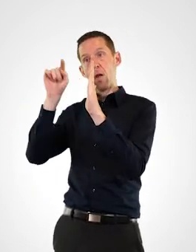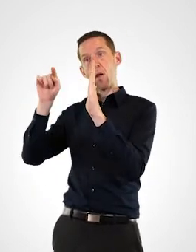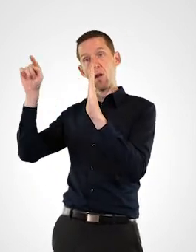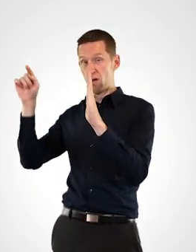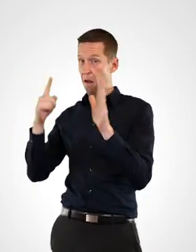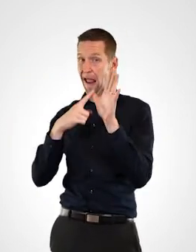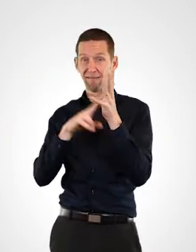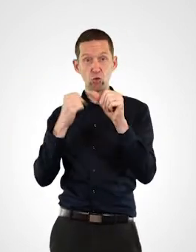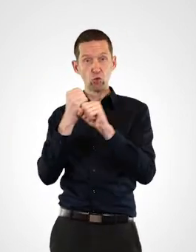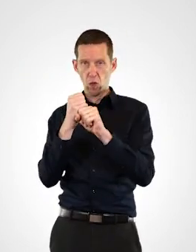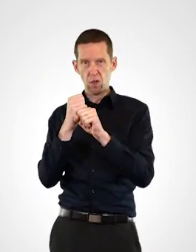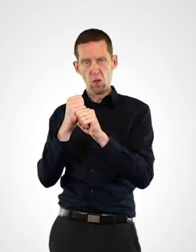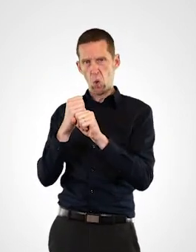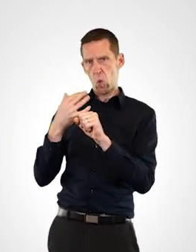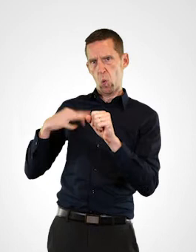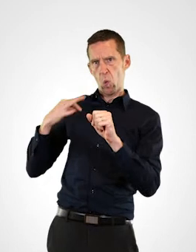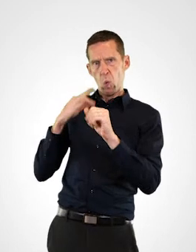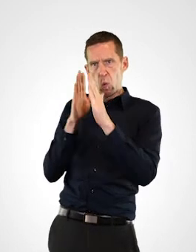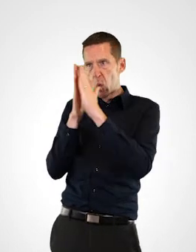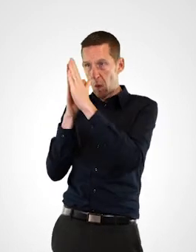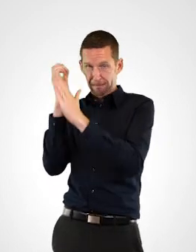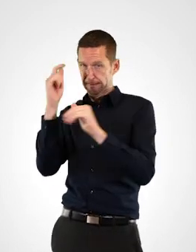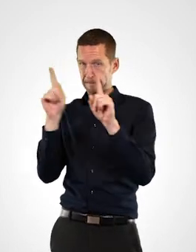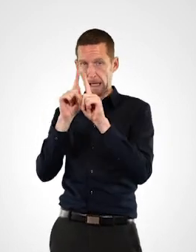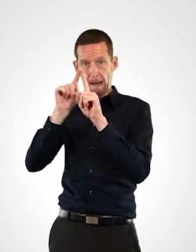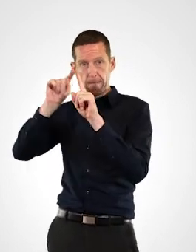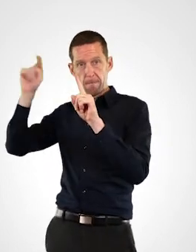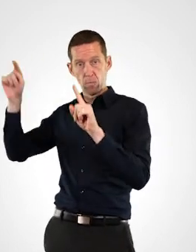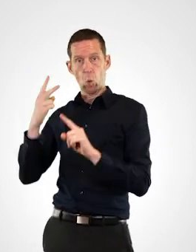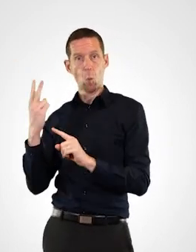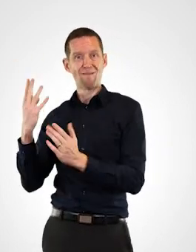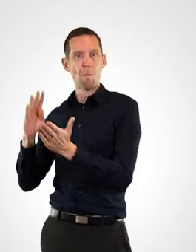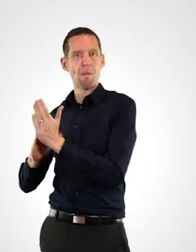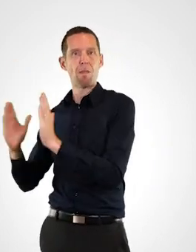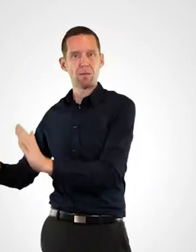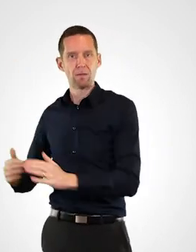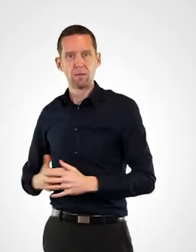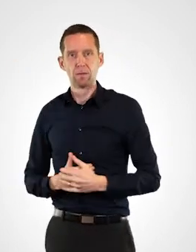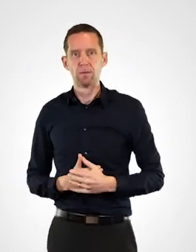these means are very close to each other. In fact, they're nearly identical there at 24 months.